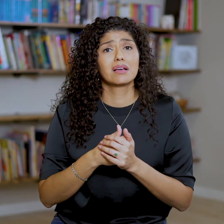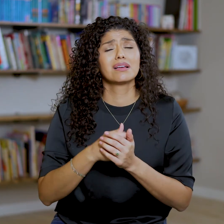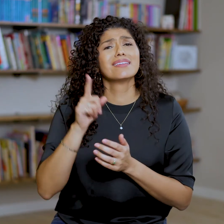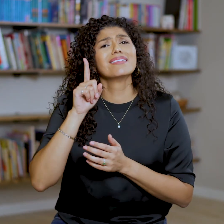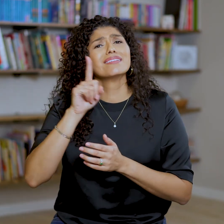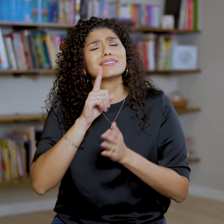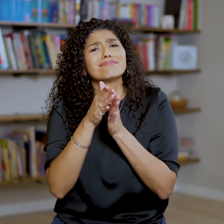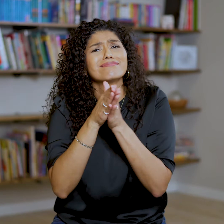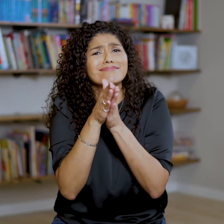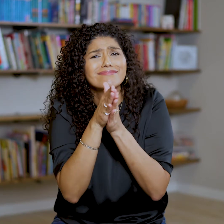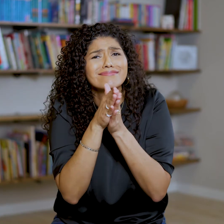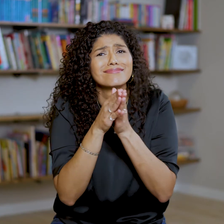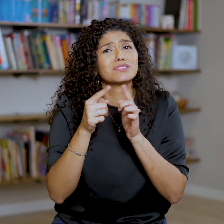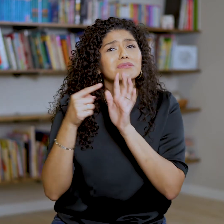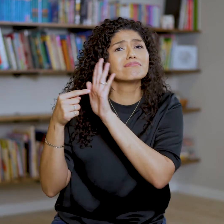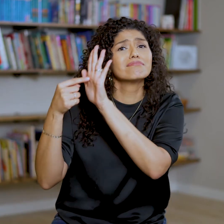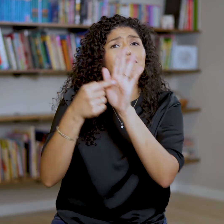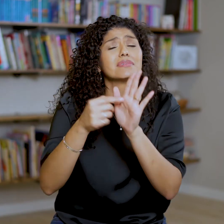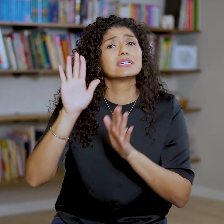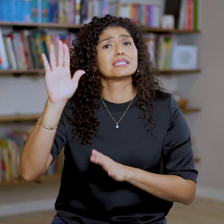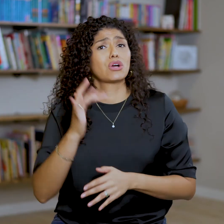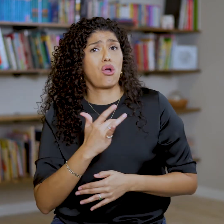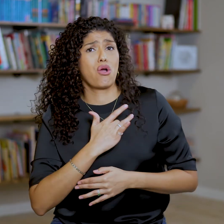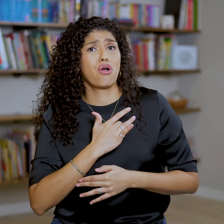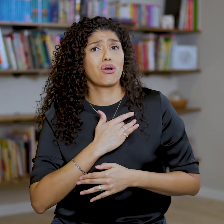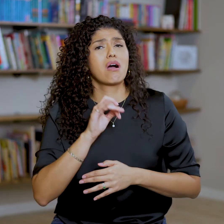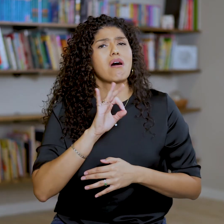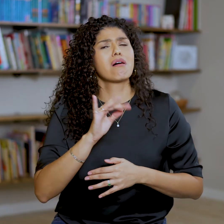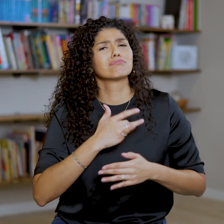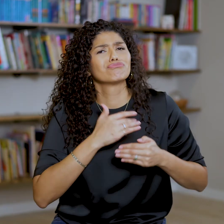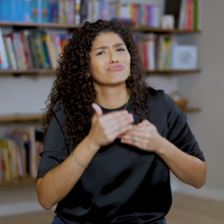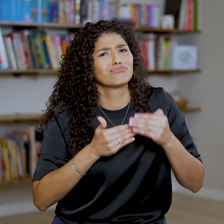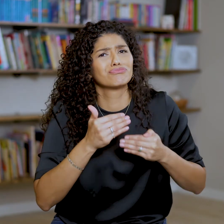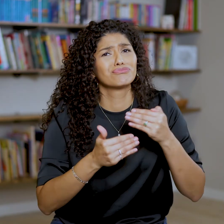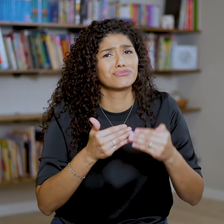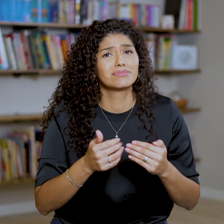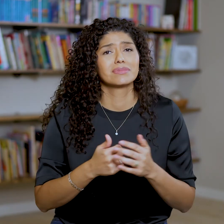He’s eager to display His heart of generosity.